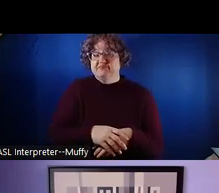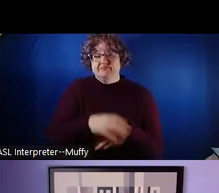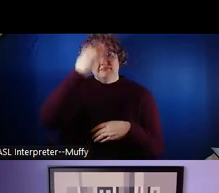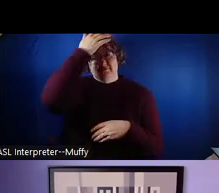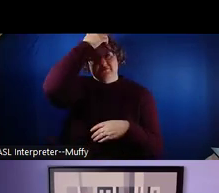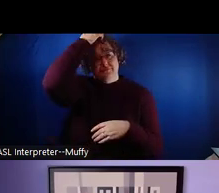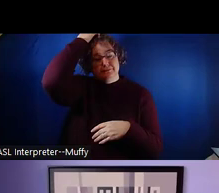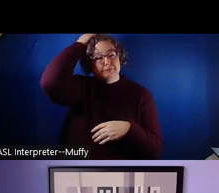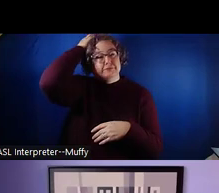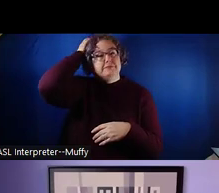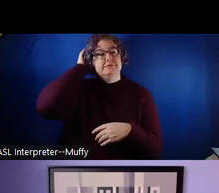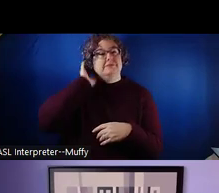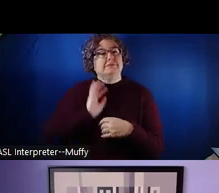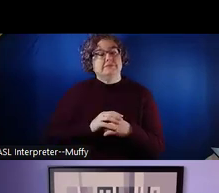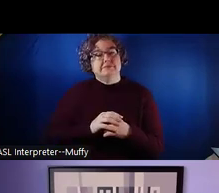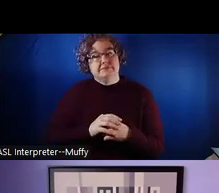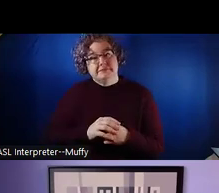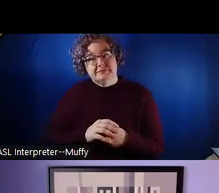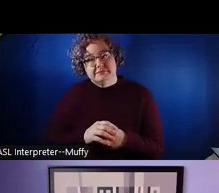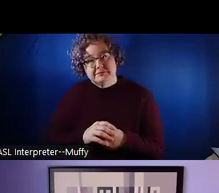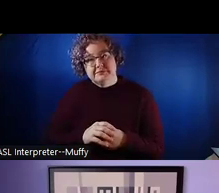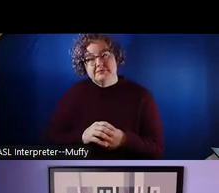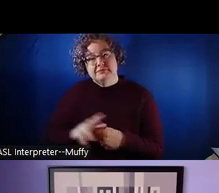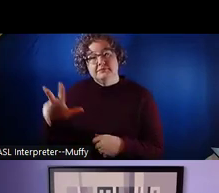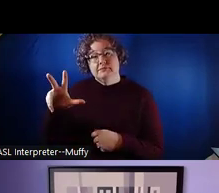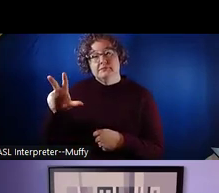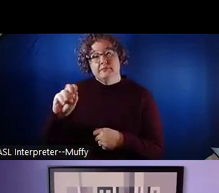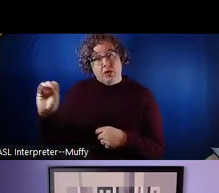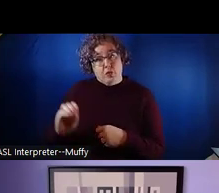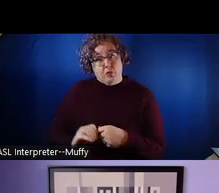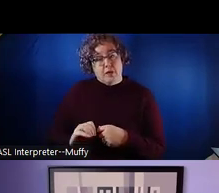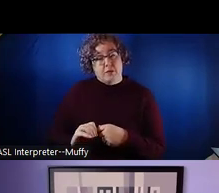About 30% of respondents reported slightly, moderately,